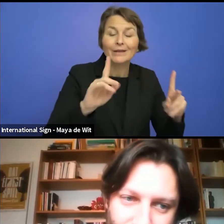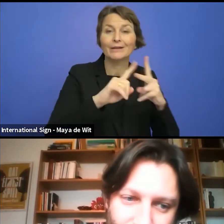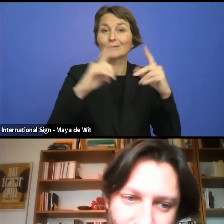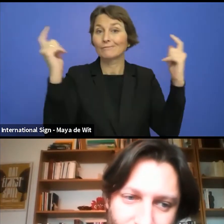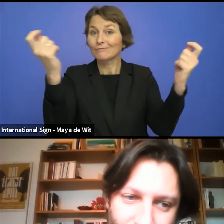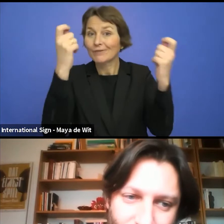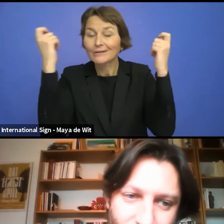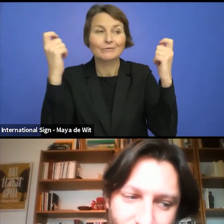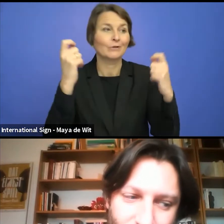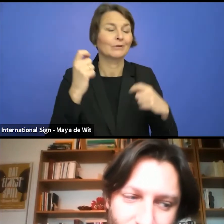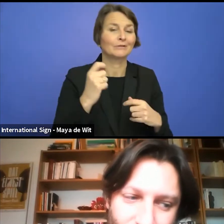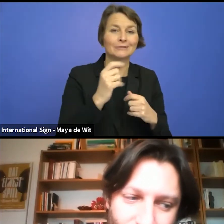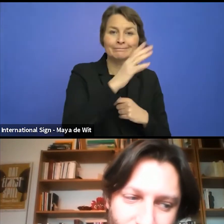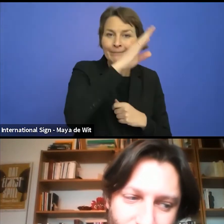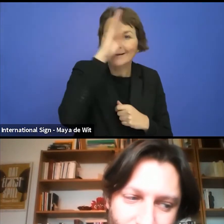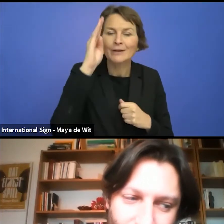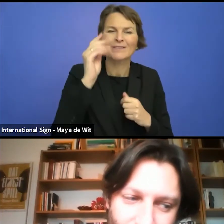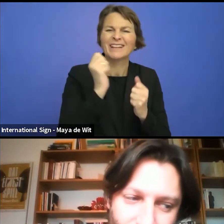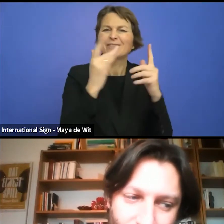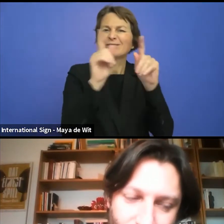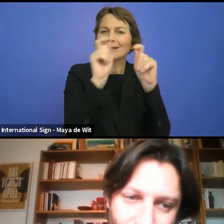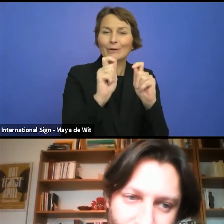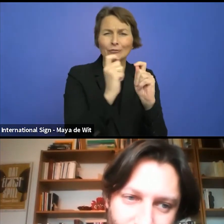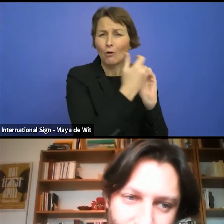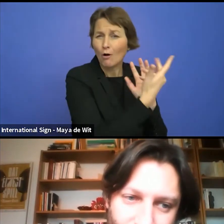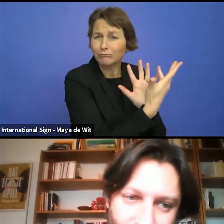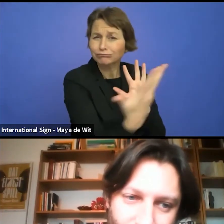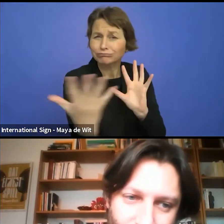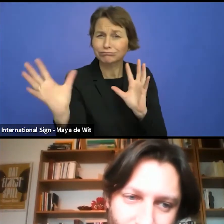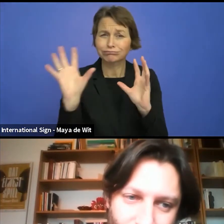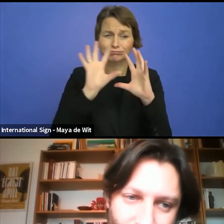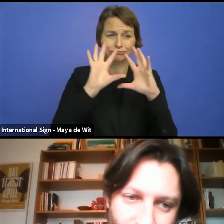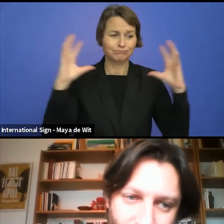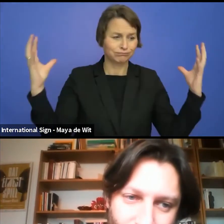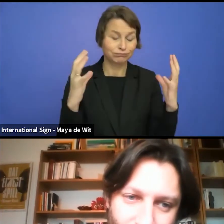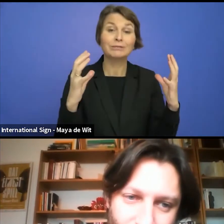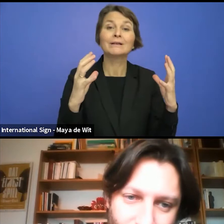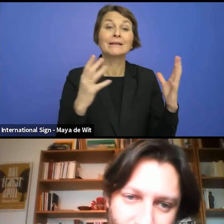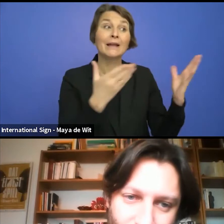sectoral federations. Upon the invitation of the commission, to be heard for the very first time.